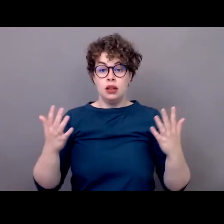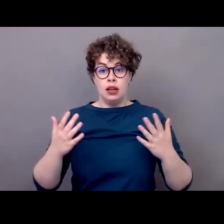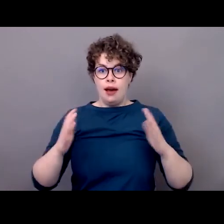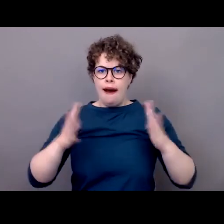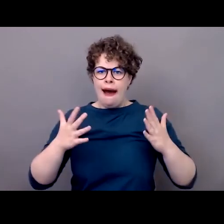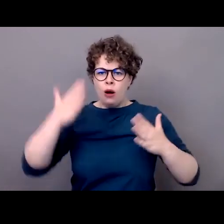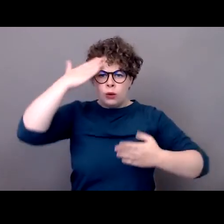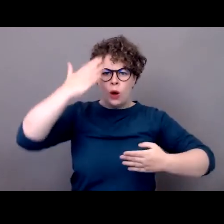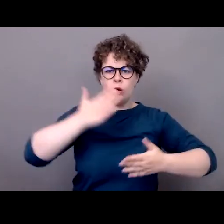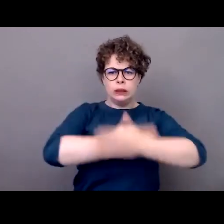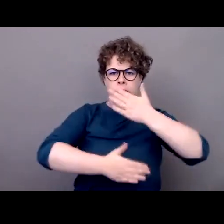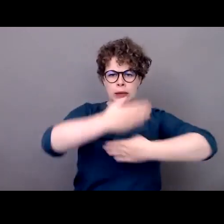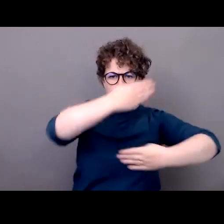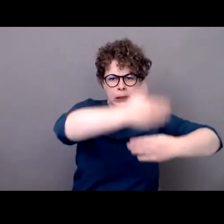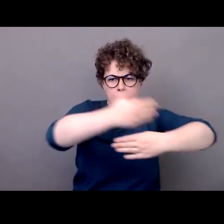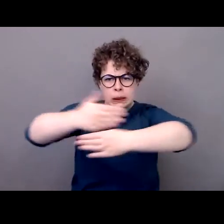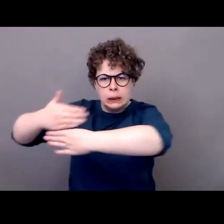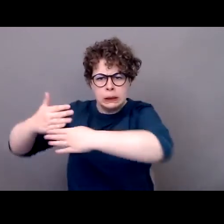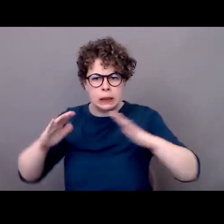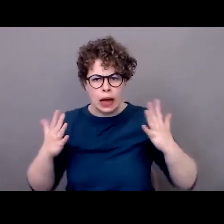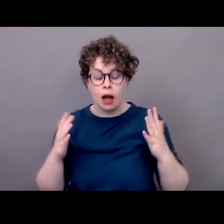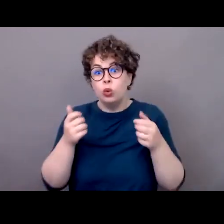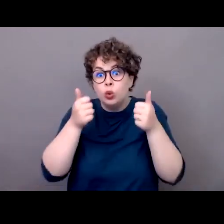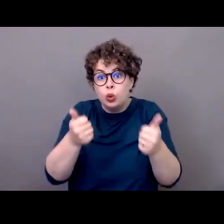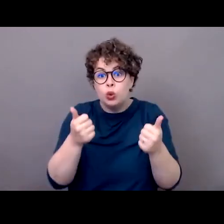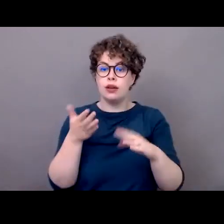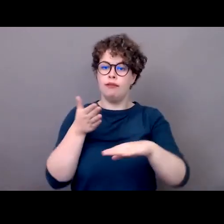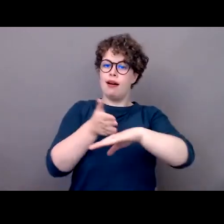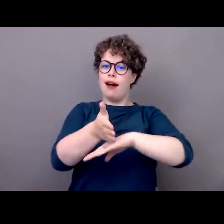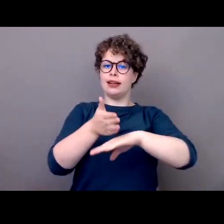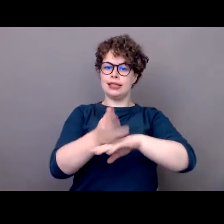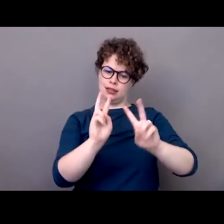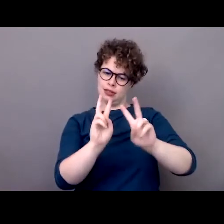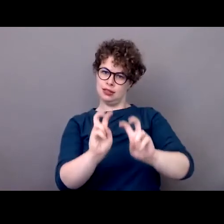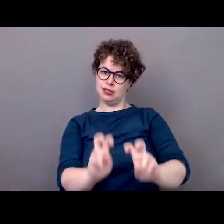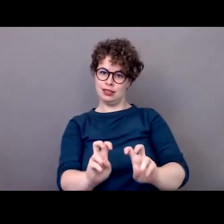accessibility audits are a good tool. They help evaluate the level of accessibility and safety of